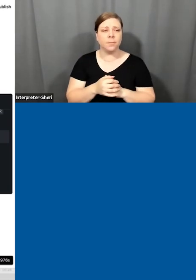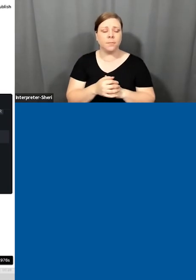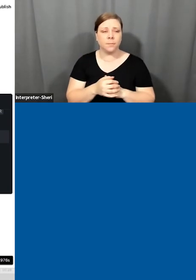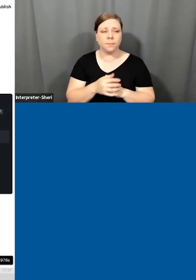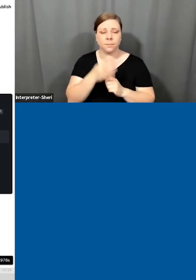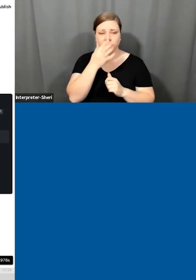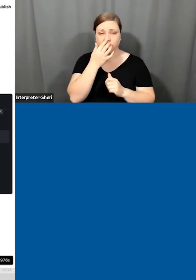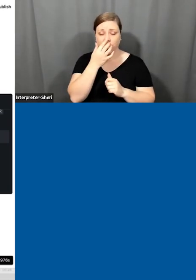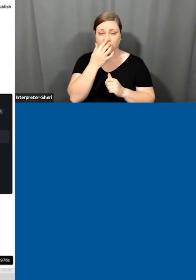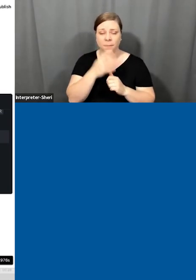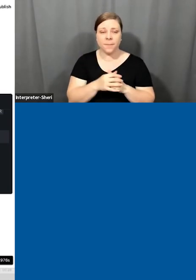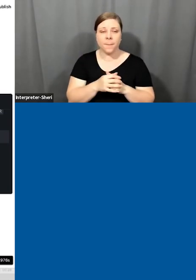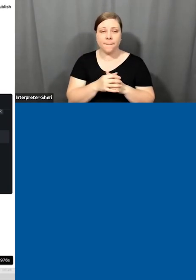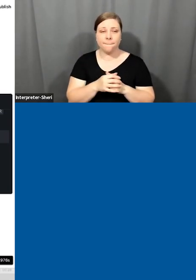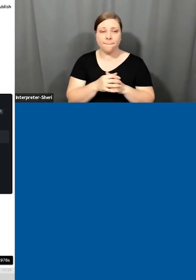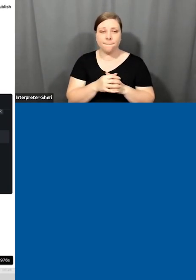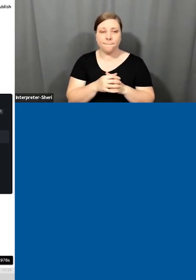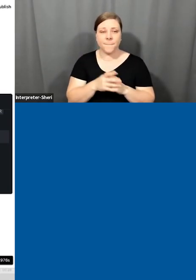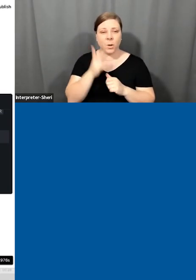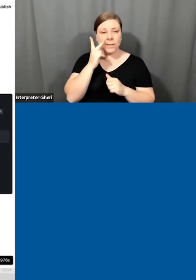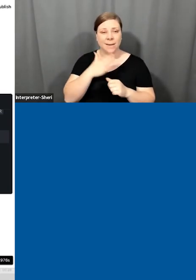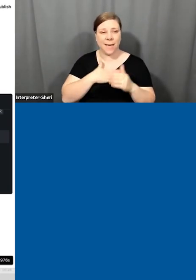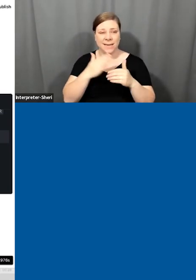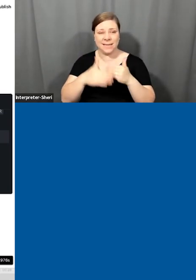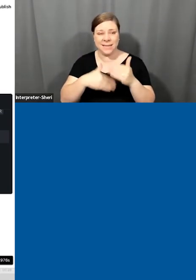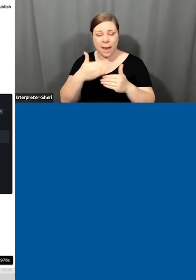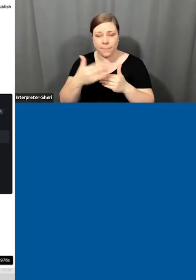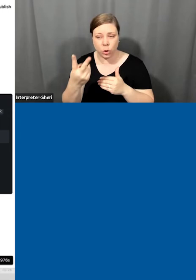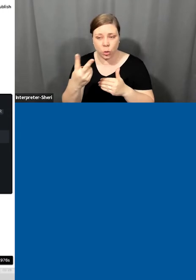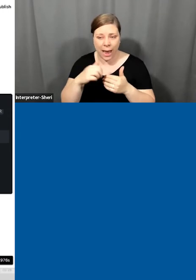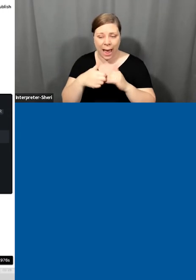On the right side, we have step two, which is how we would create fancy captions.